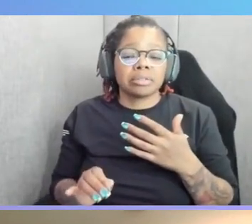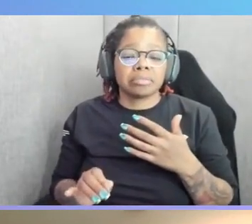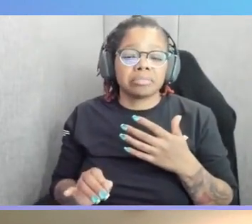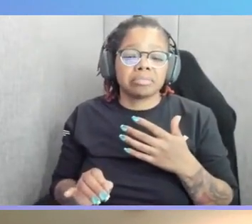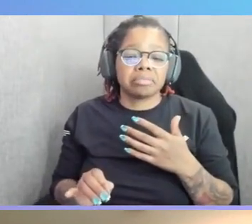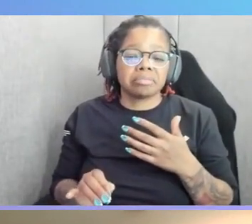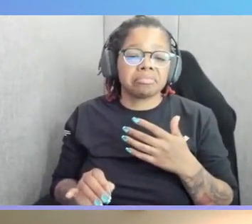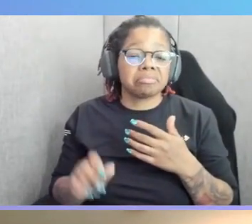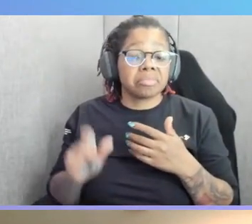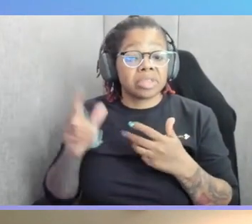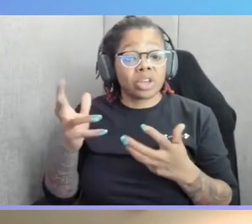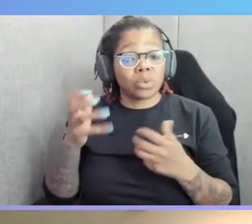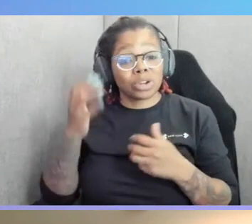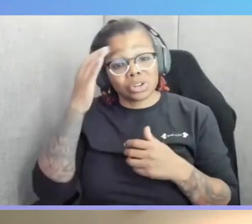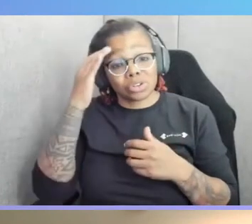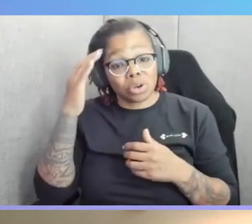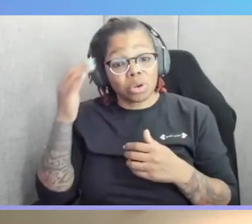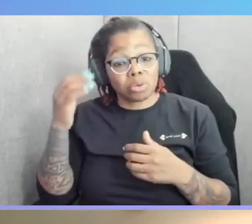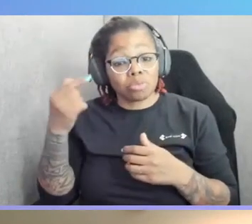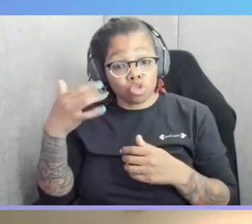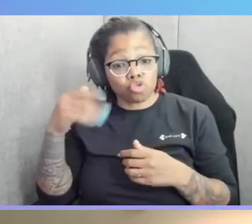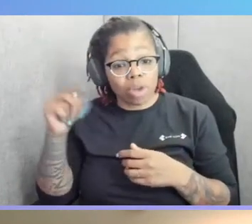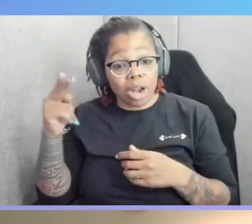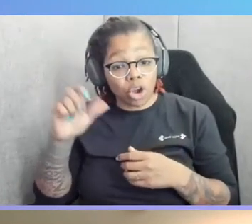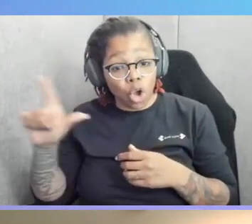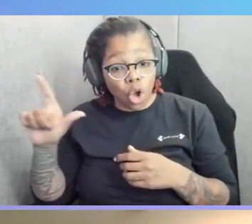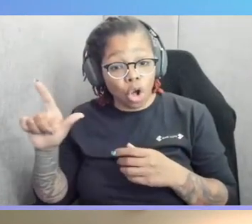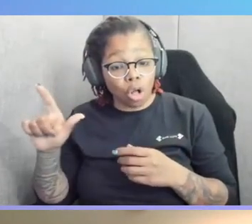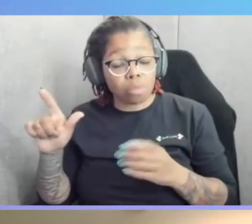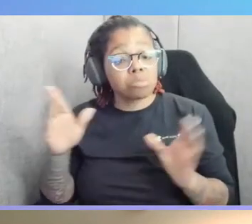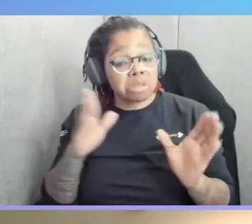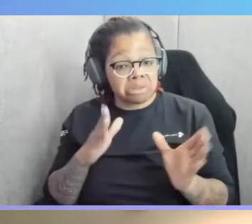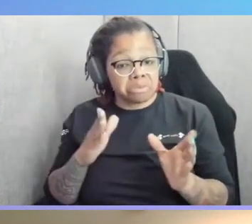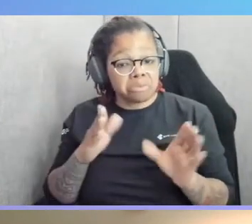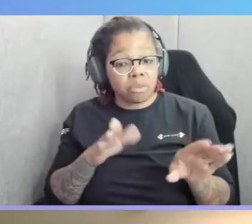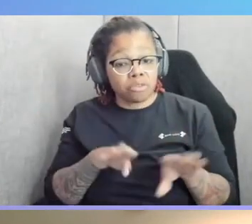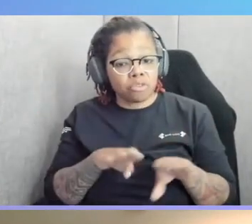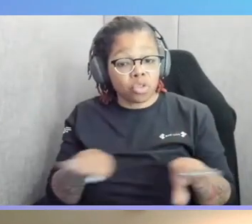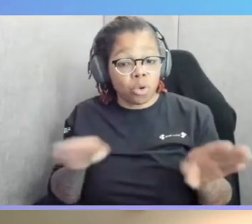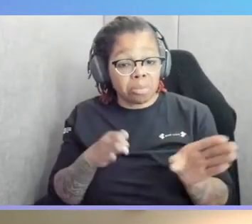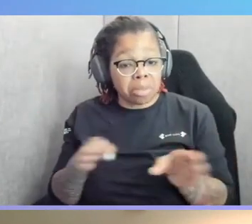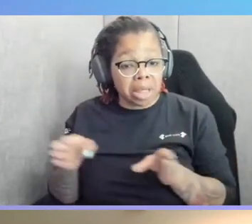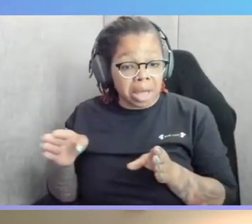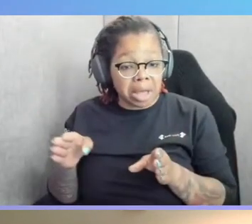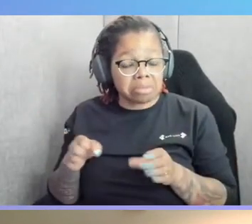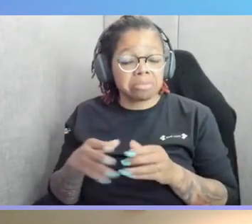it was a great hall, uh, floor plan, um, uh, then the great